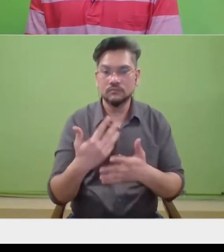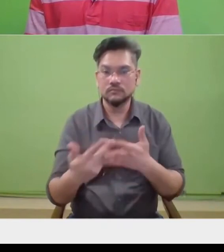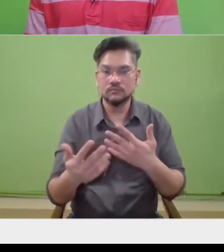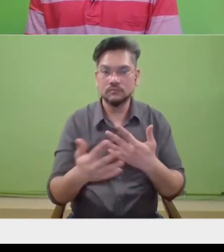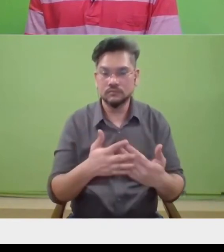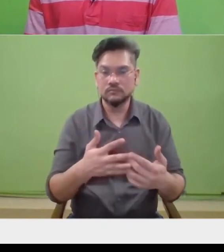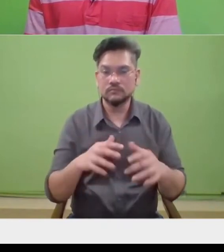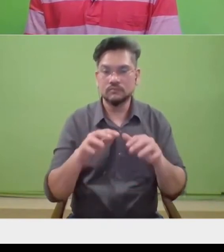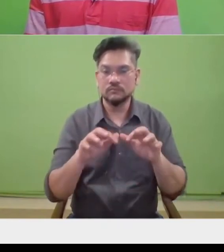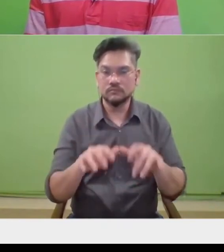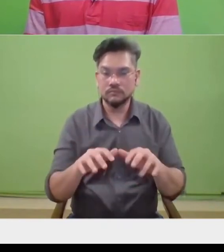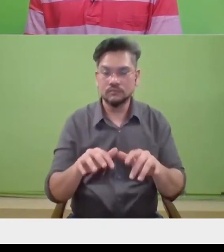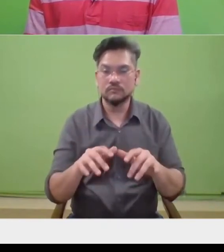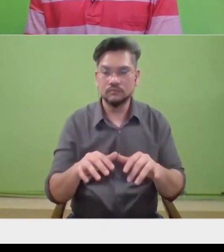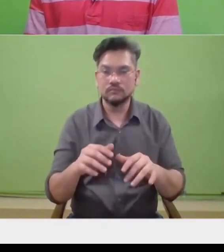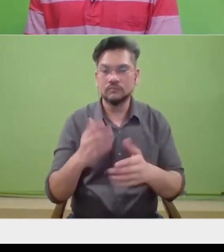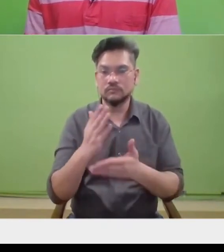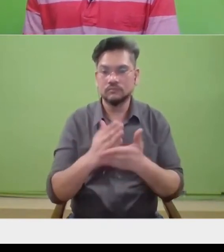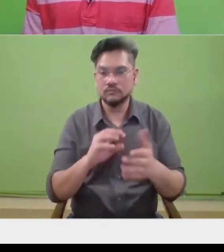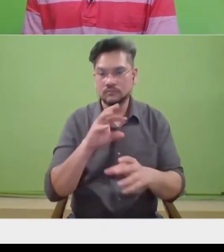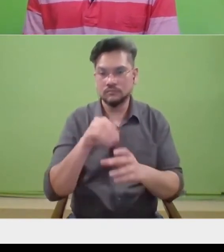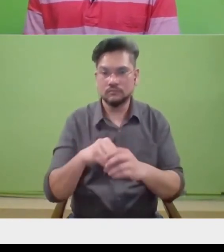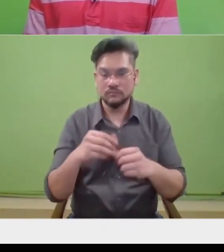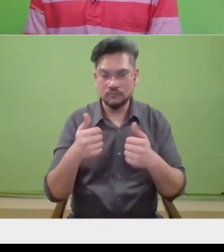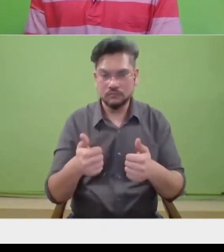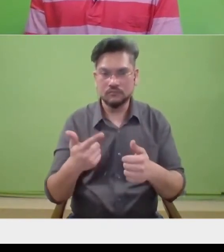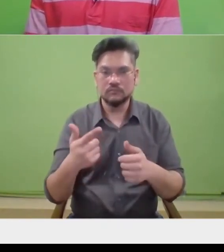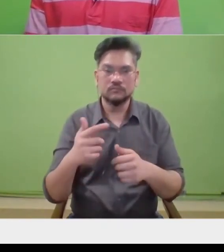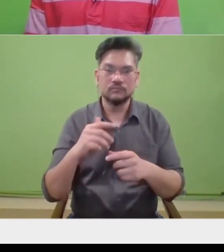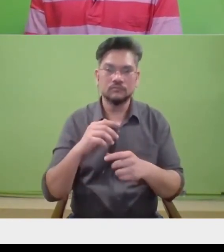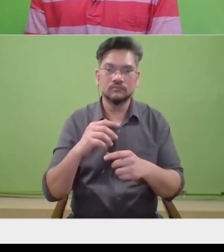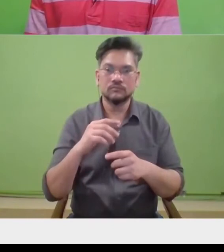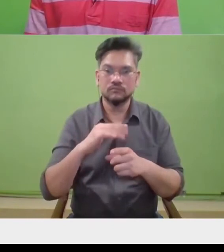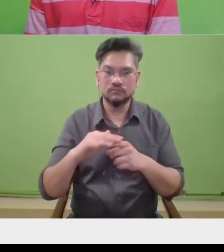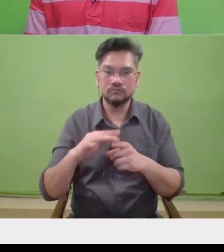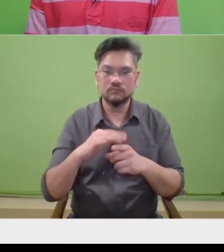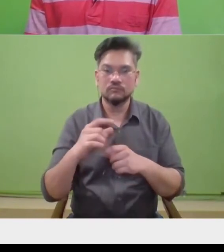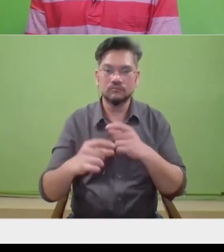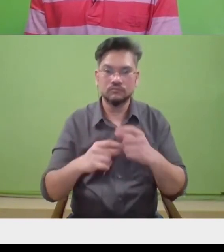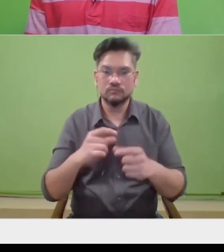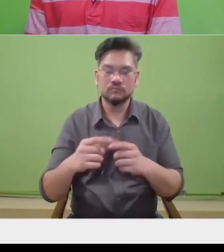phonetics and phonology and also the other question is pertaining to can we have a unit